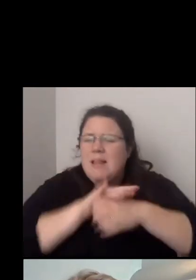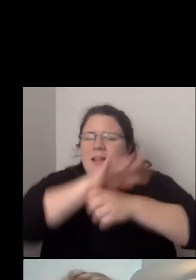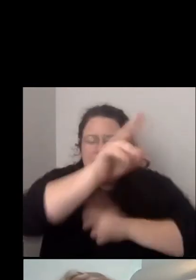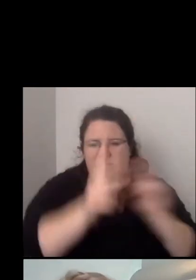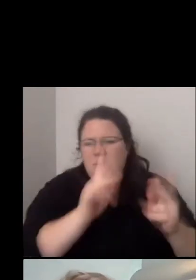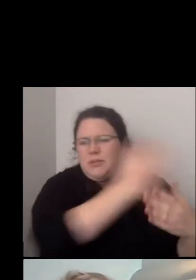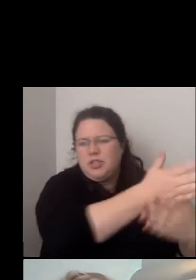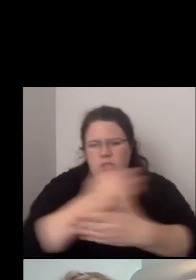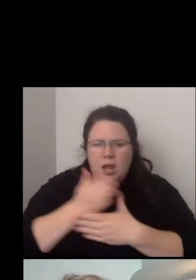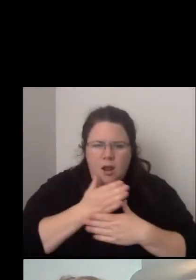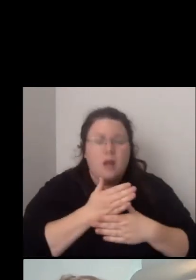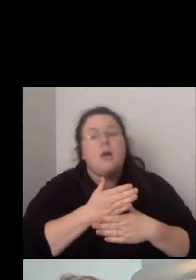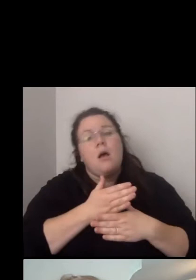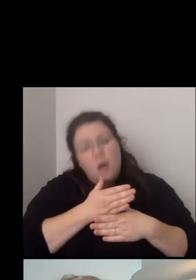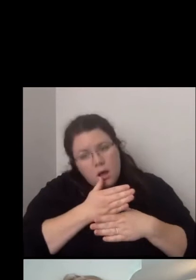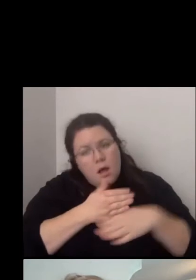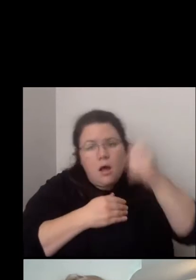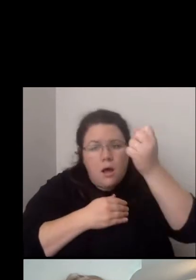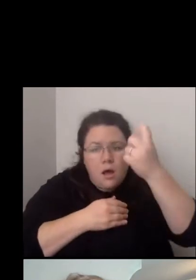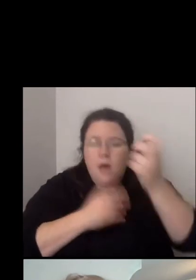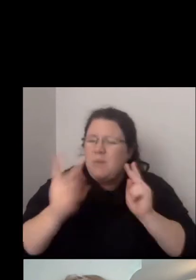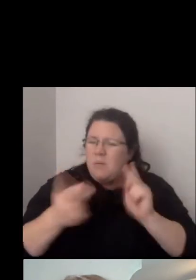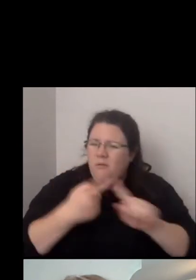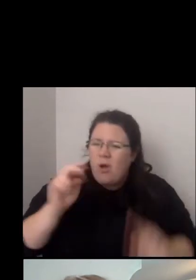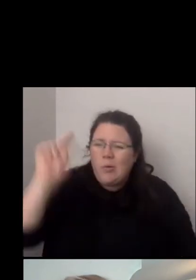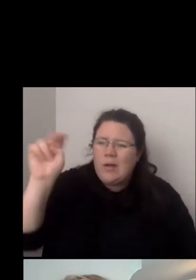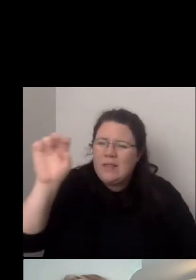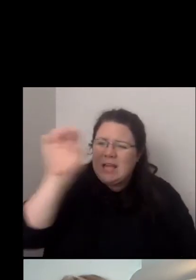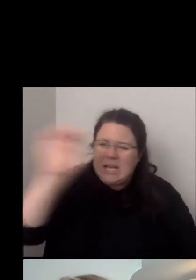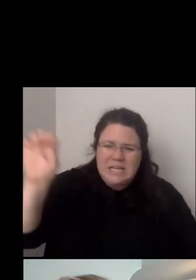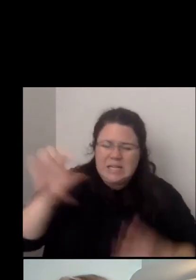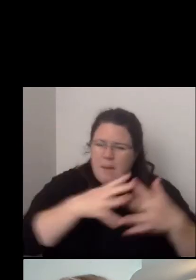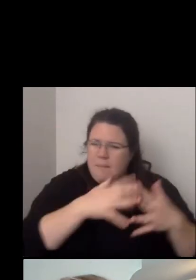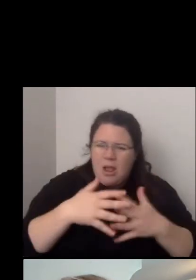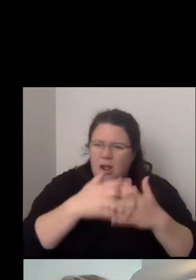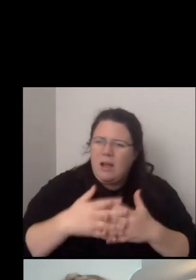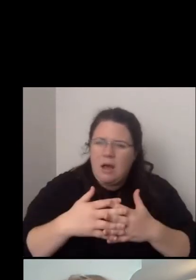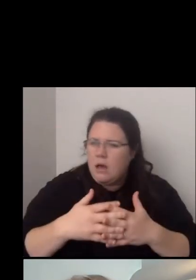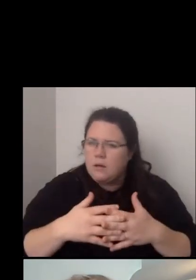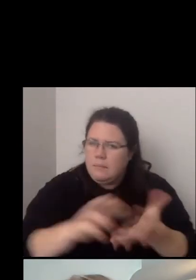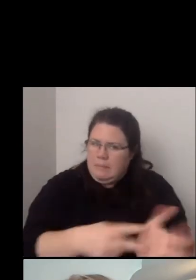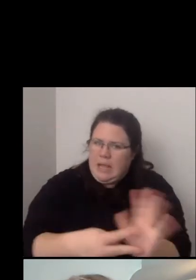So that doesn't mean that people in eastern North America didn't domesticate any plant species. They absolutely did.